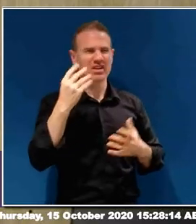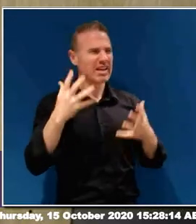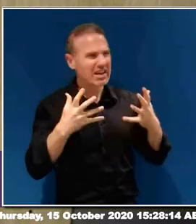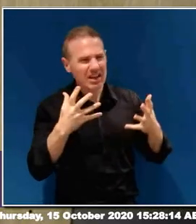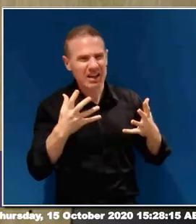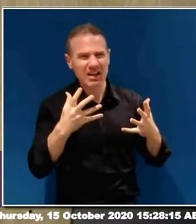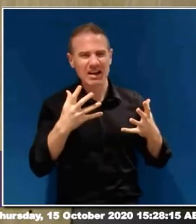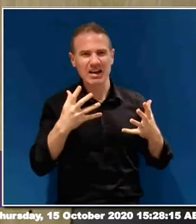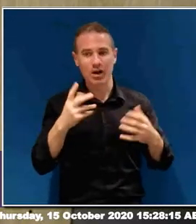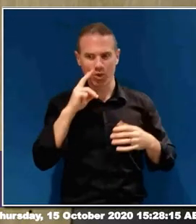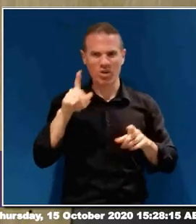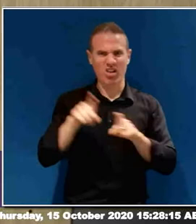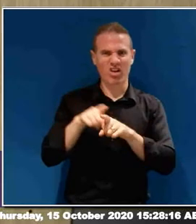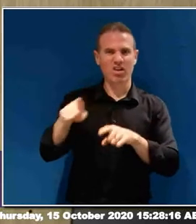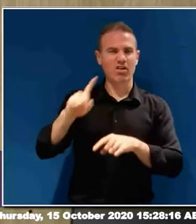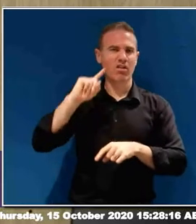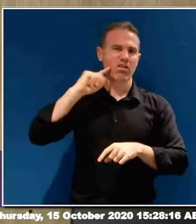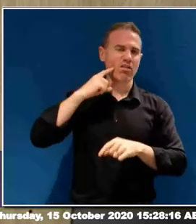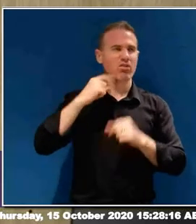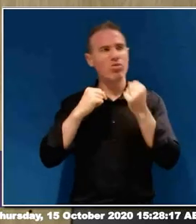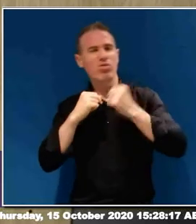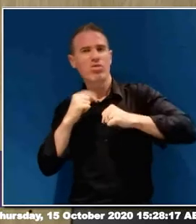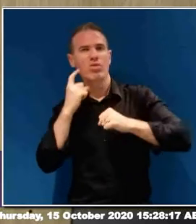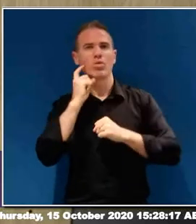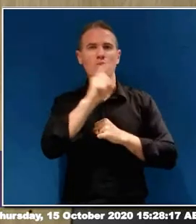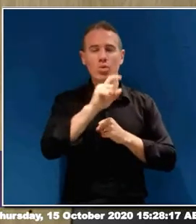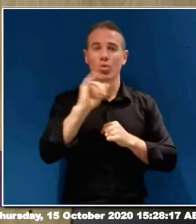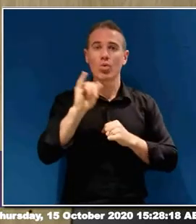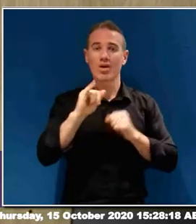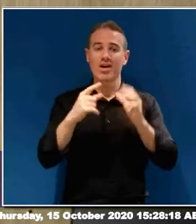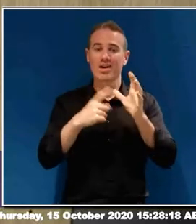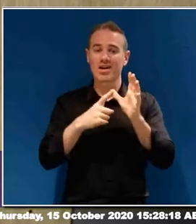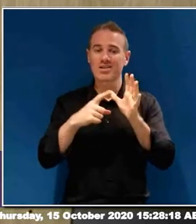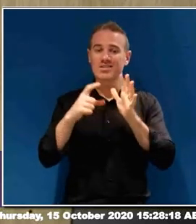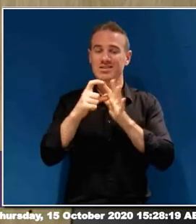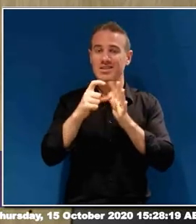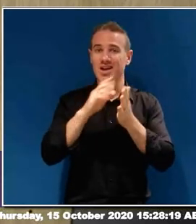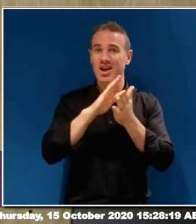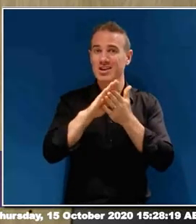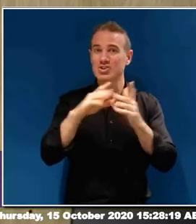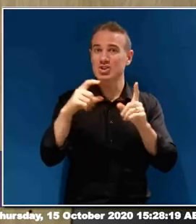effort is extremely difficult and they end up getting in trouble for that.